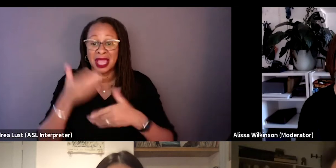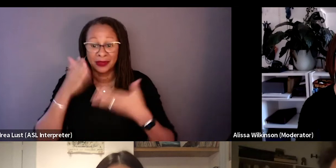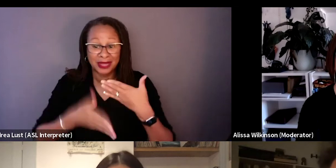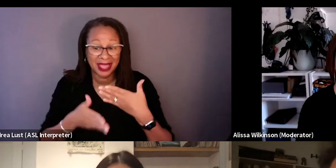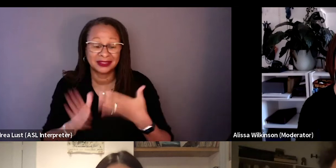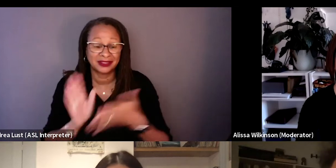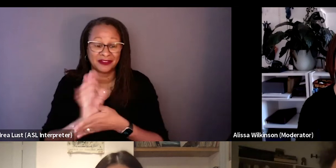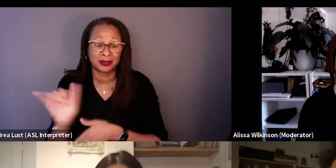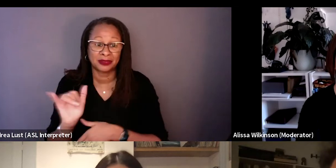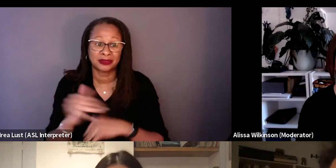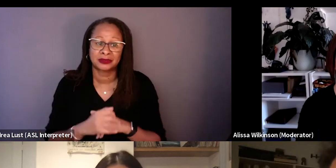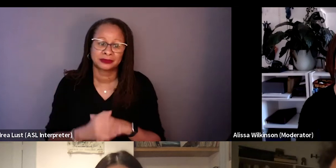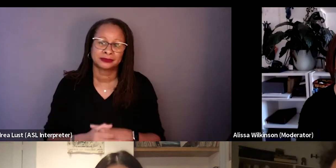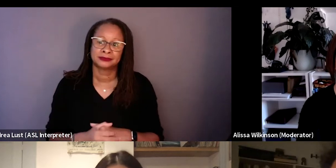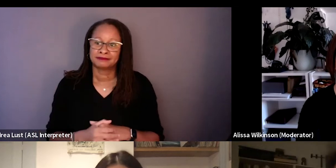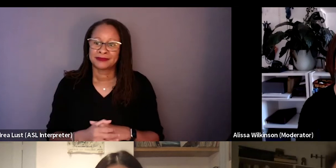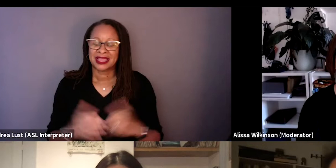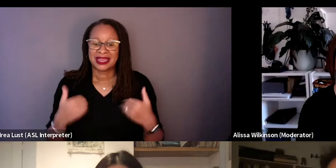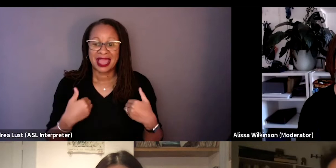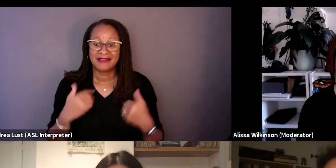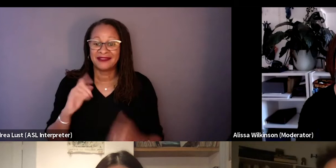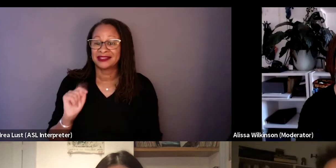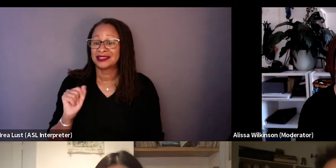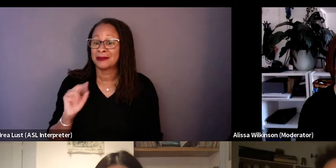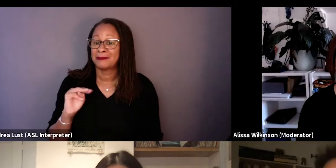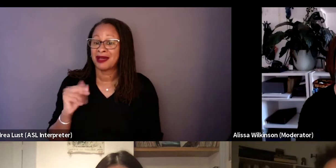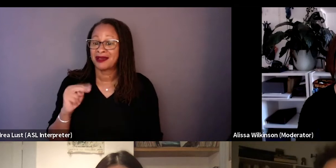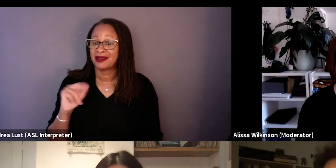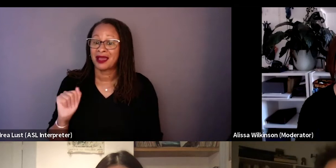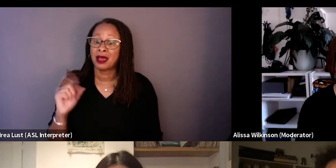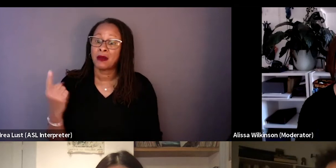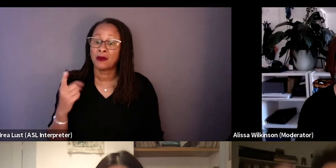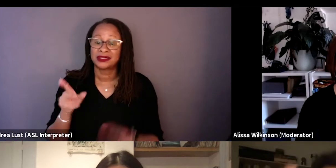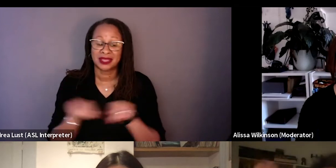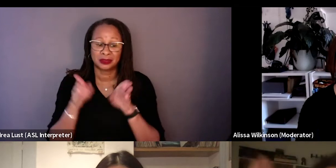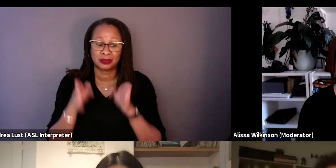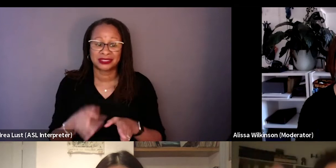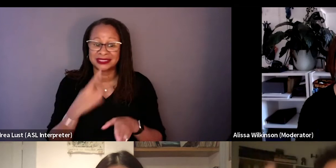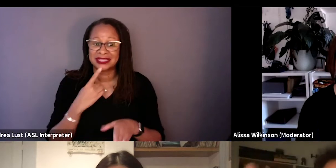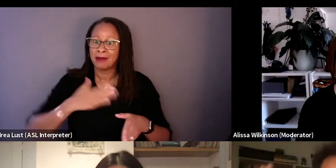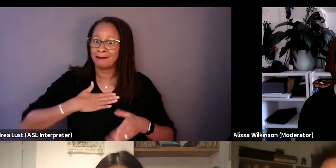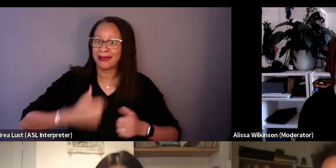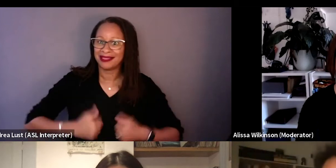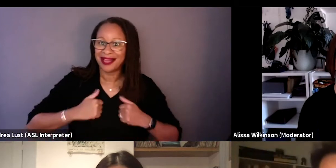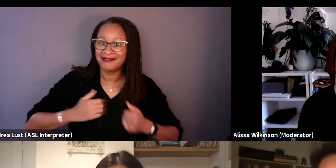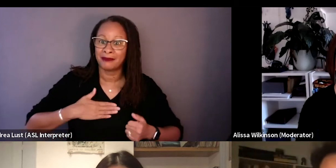And I think having Tamana always as, as the one who says, hey, listen, it's my life, it's my country, it's my people.